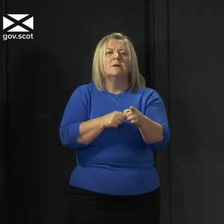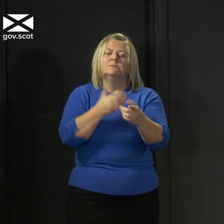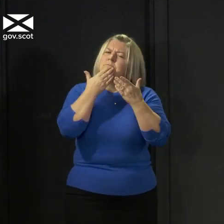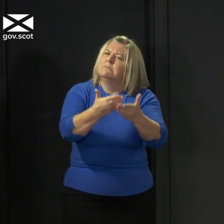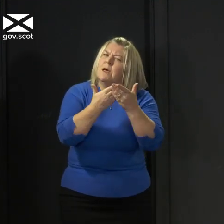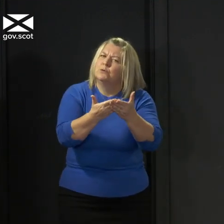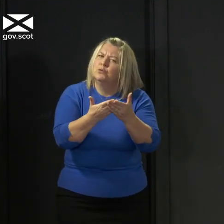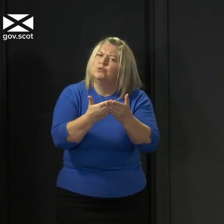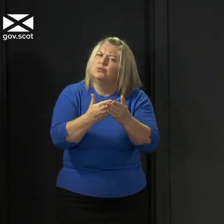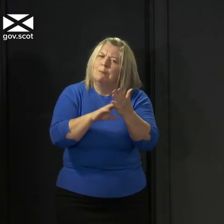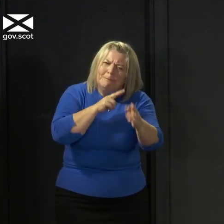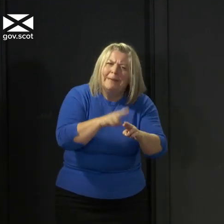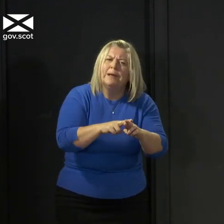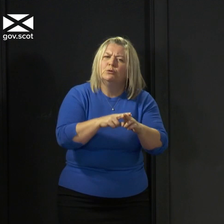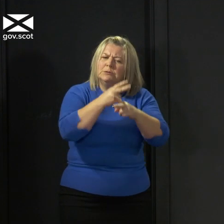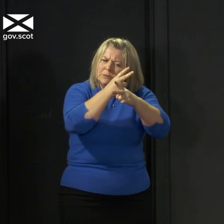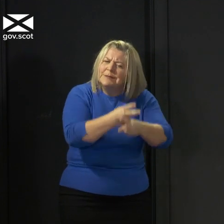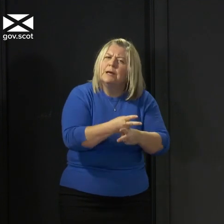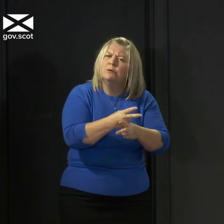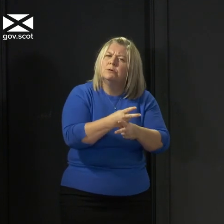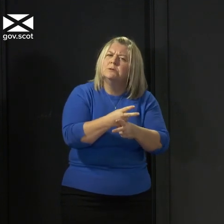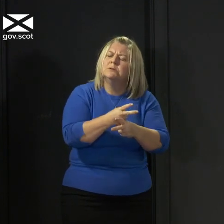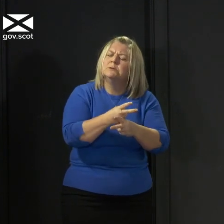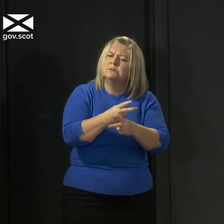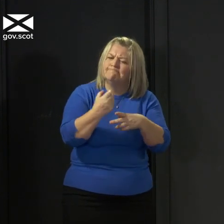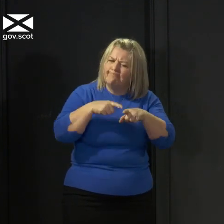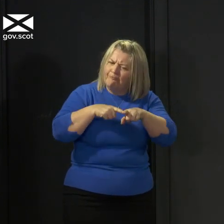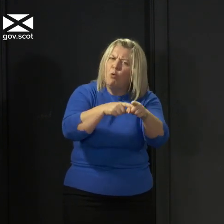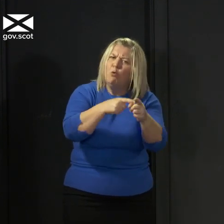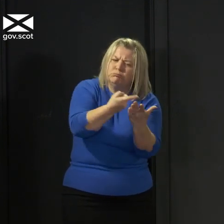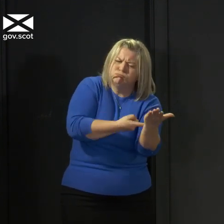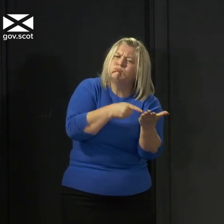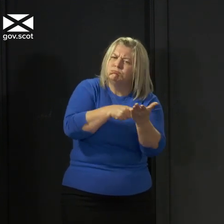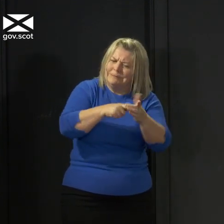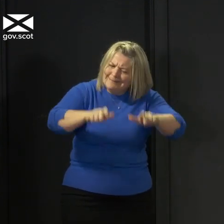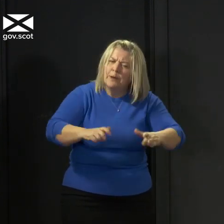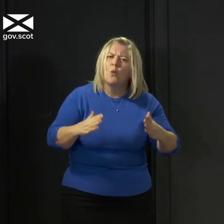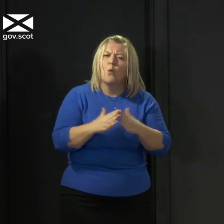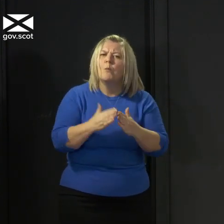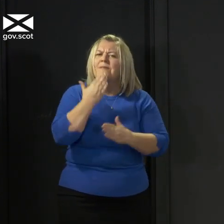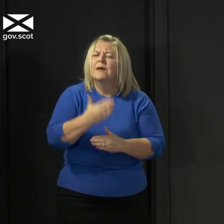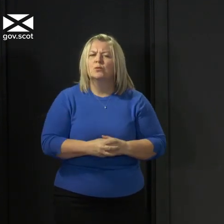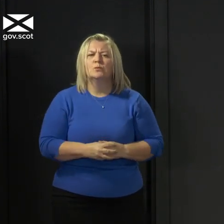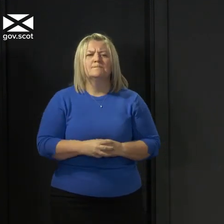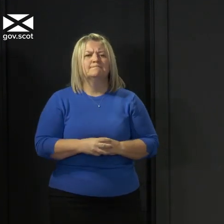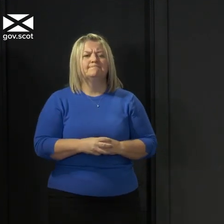the right thing for keeping your children at home and looking after them the year the Scottish Government at today has